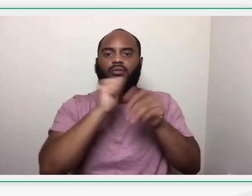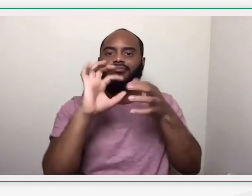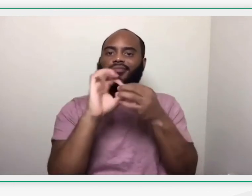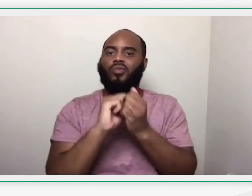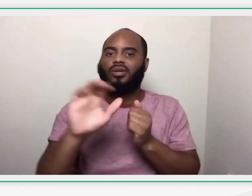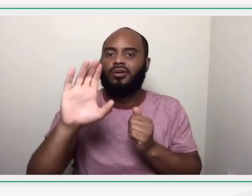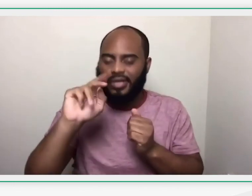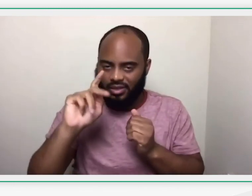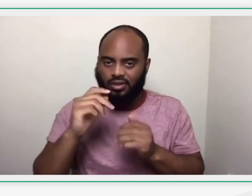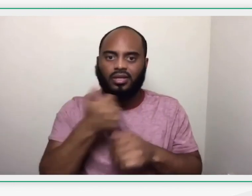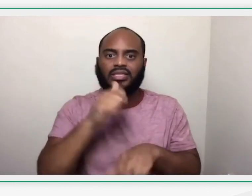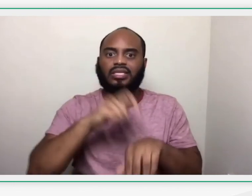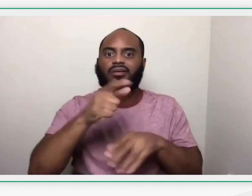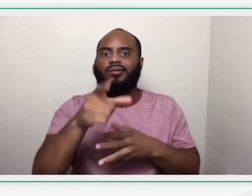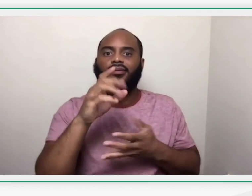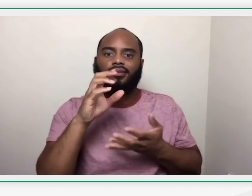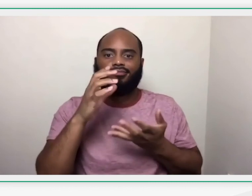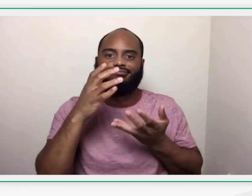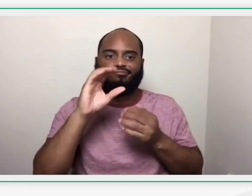You can set it up and sync this app with your bank.